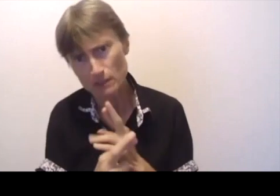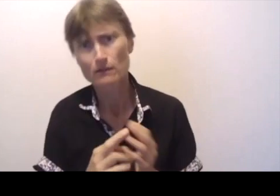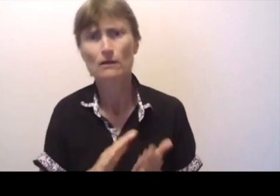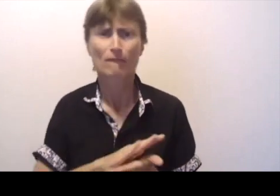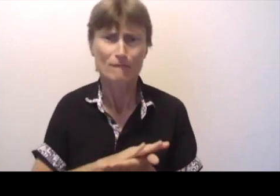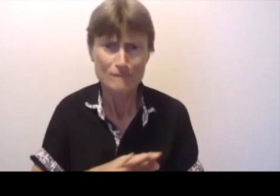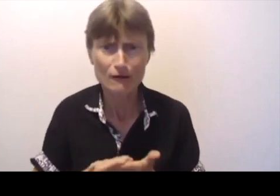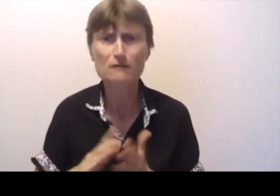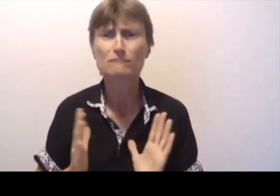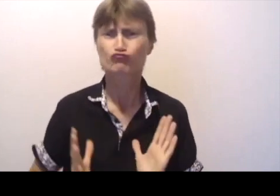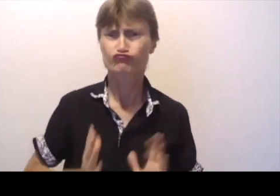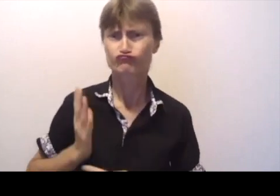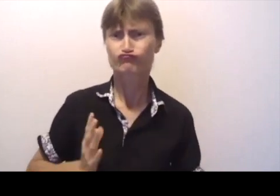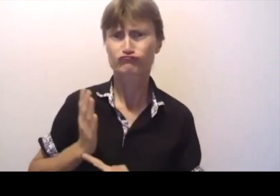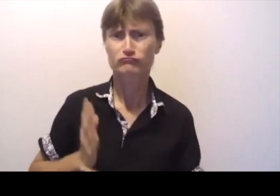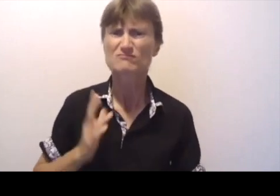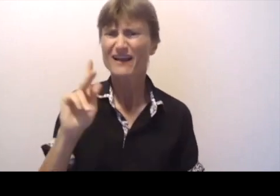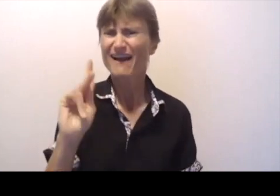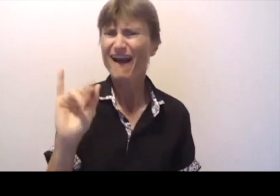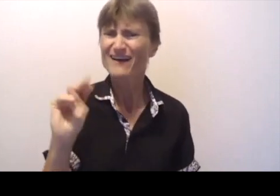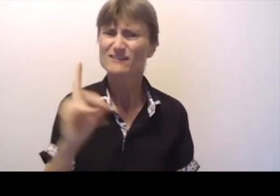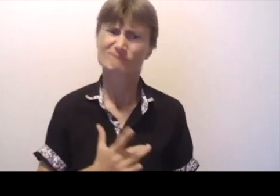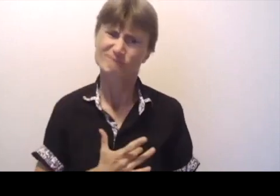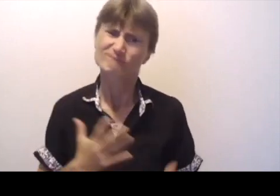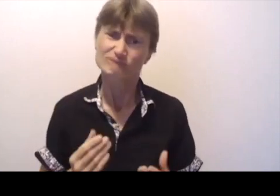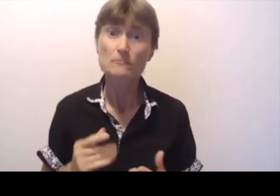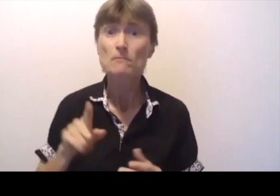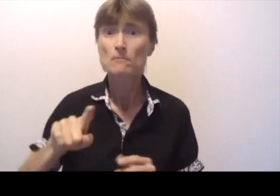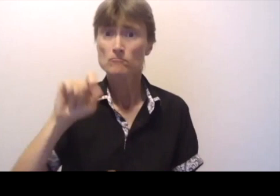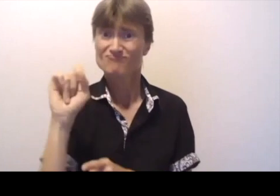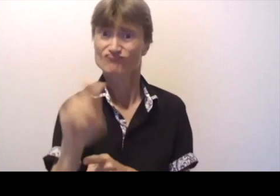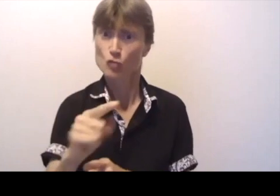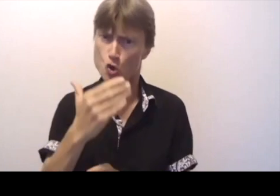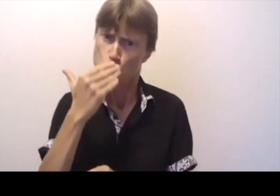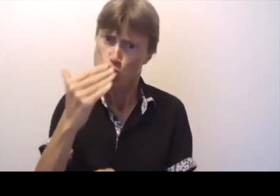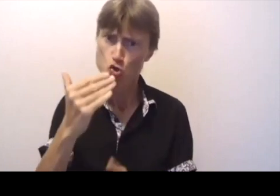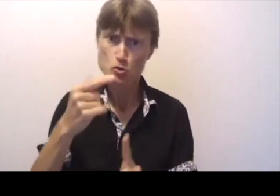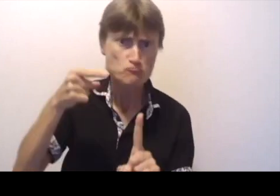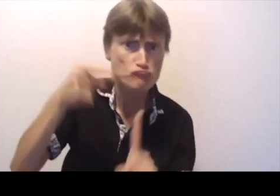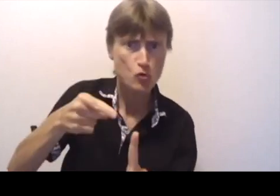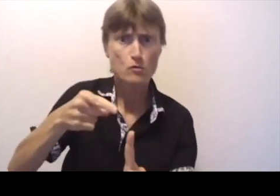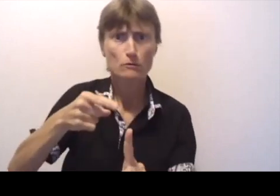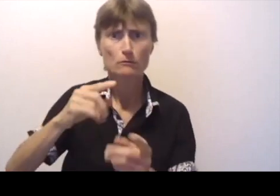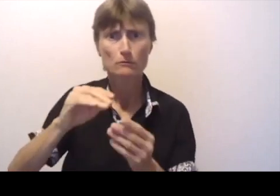but let's just be kind today let's ask great questions and let's really take this as an opportunity to interact engage